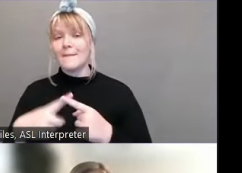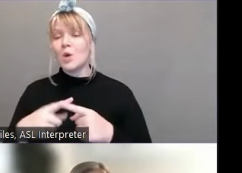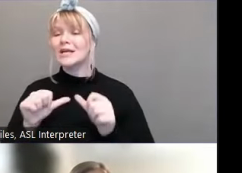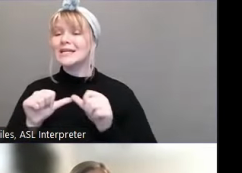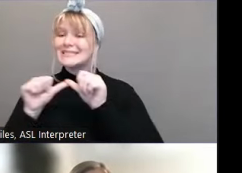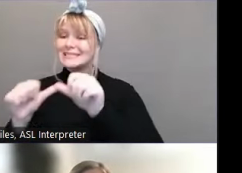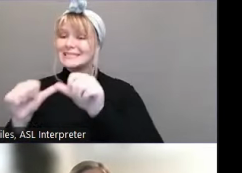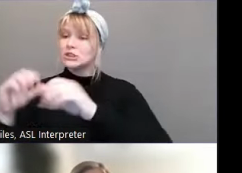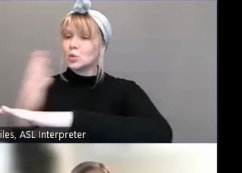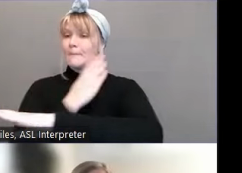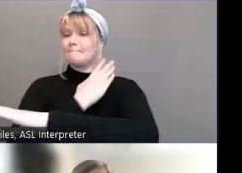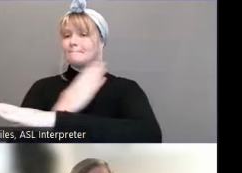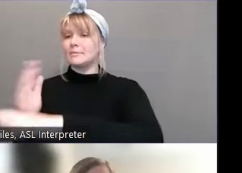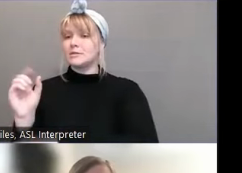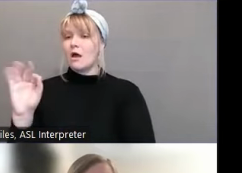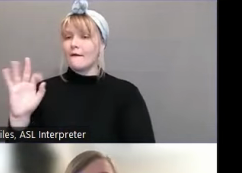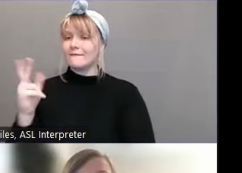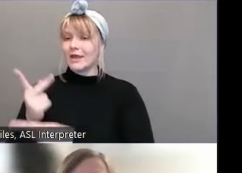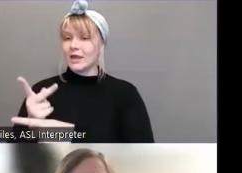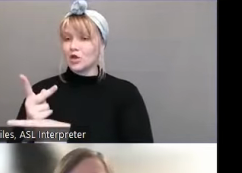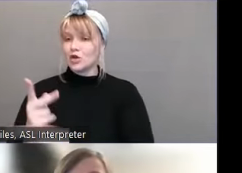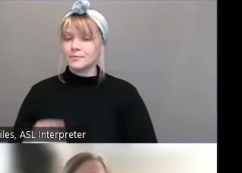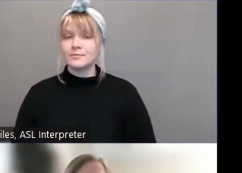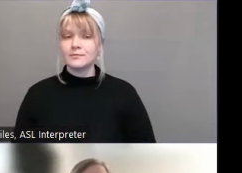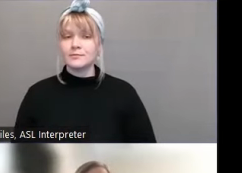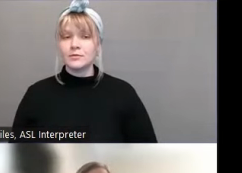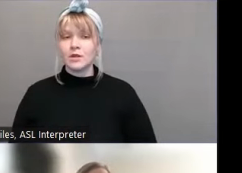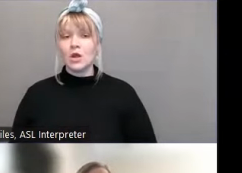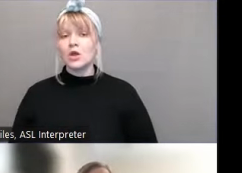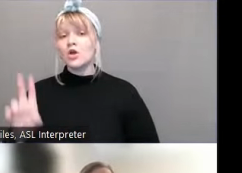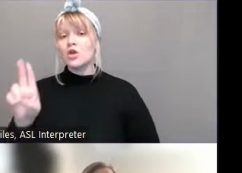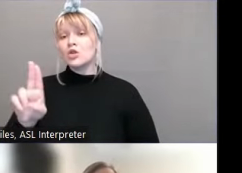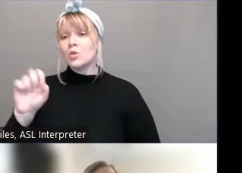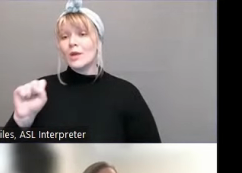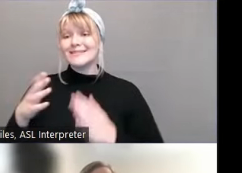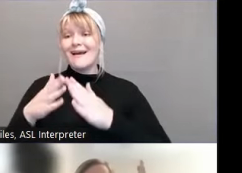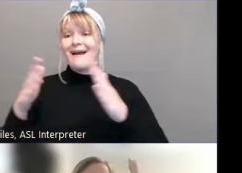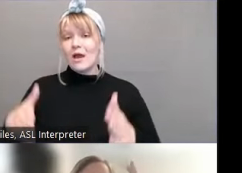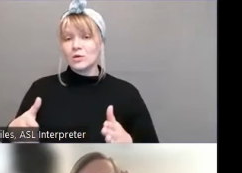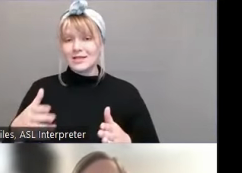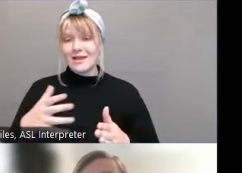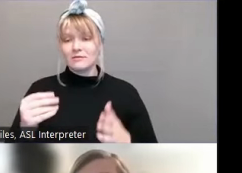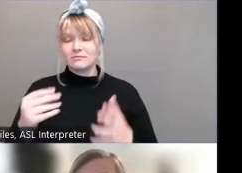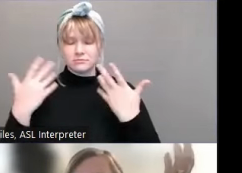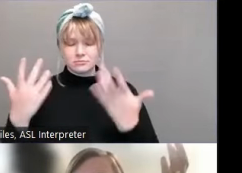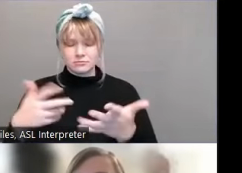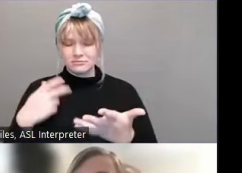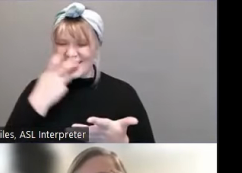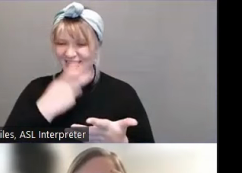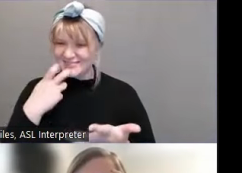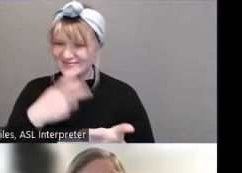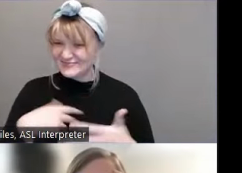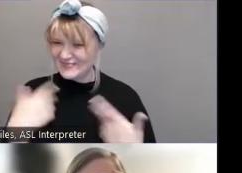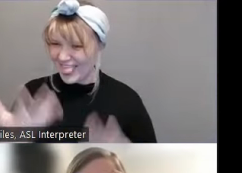On the U.S. Department of Housing and Urban Development, I'm sorry, HUD, has continuums